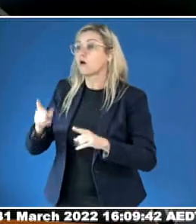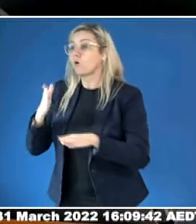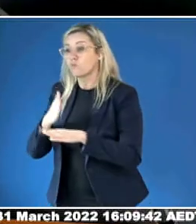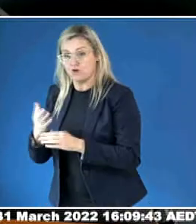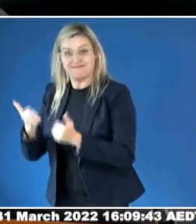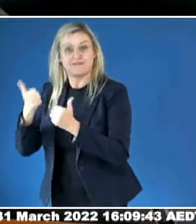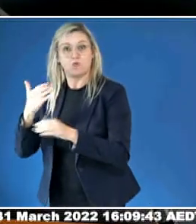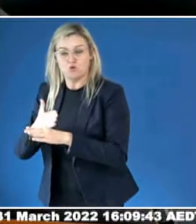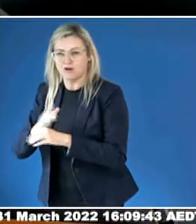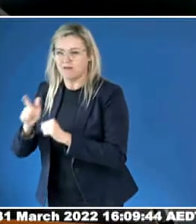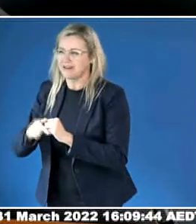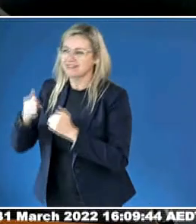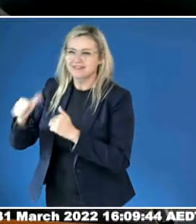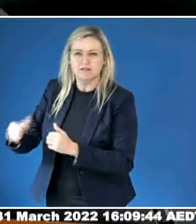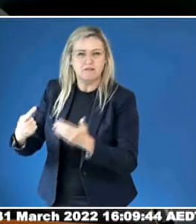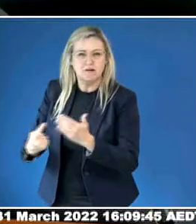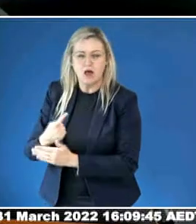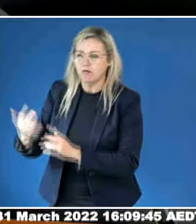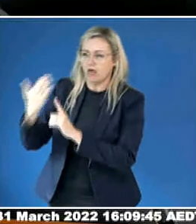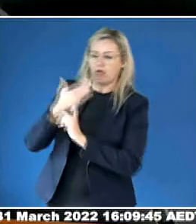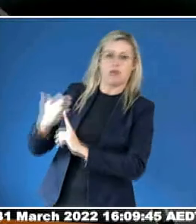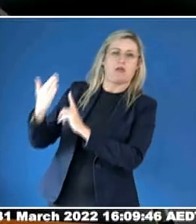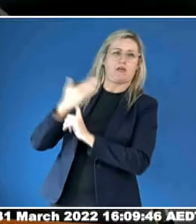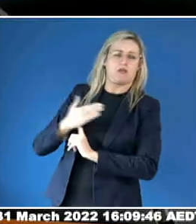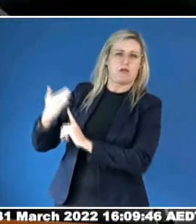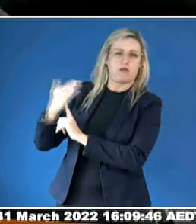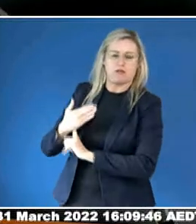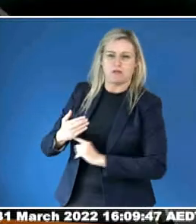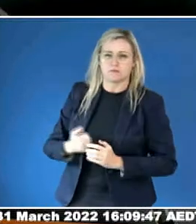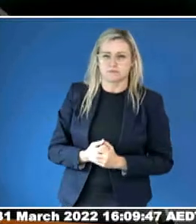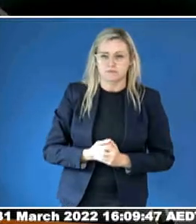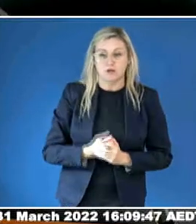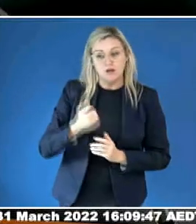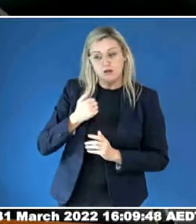Currently I work with a very good team that is completely accepting of my and my quirks, but often that is not the case.